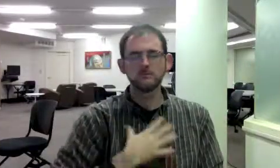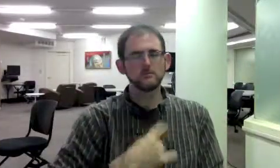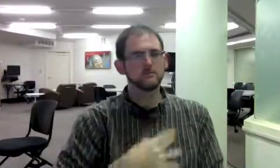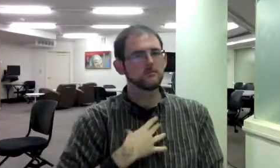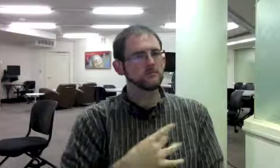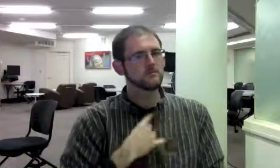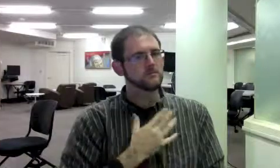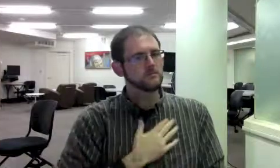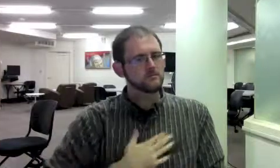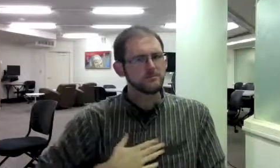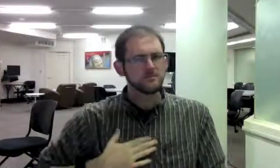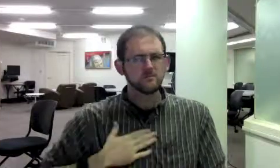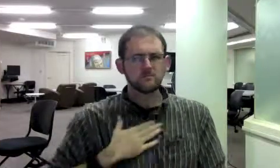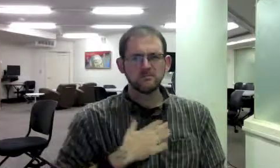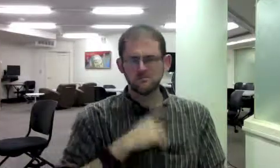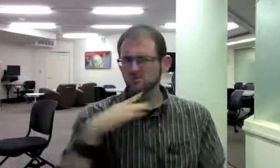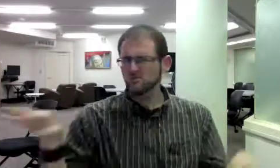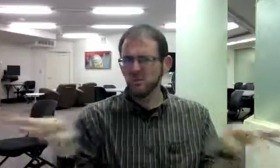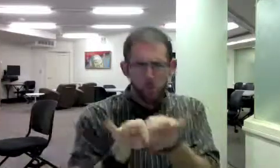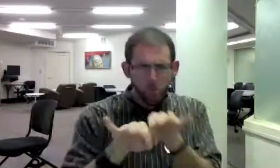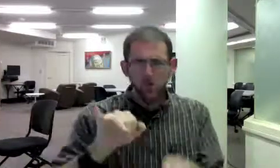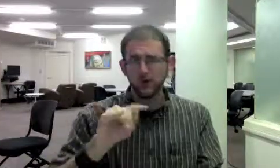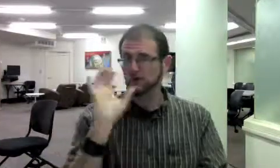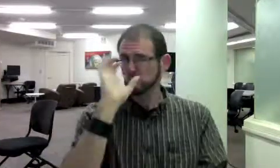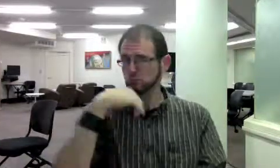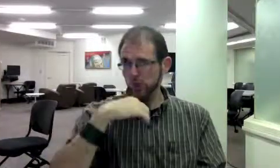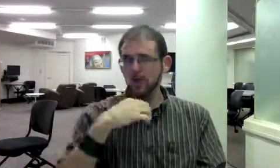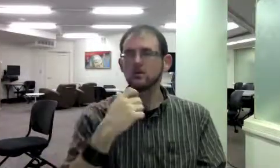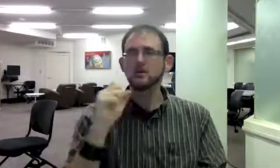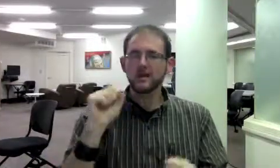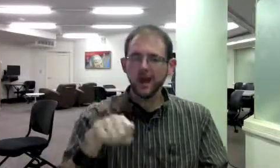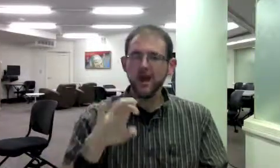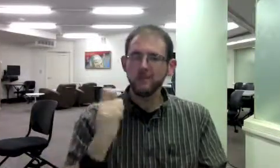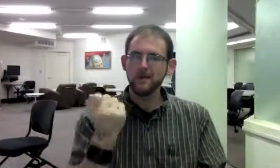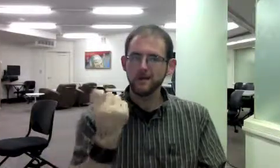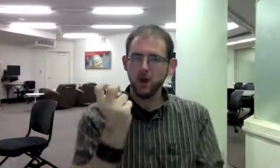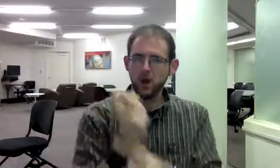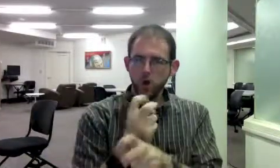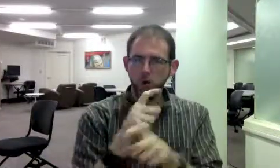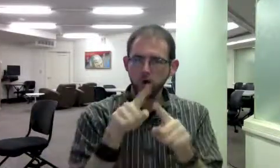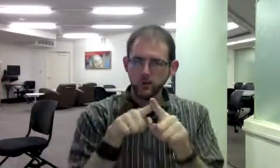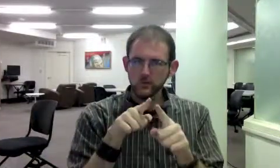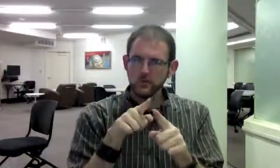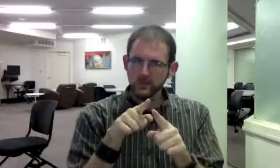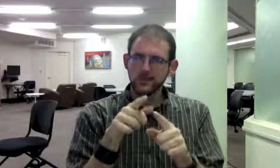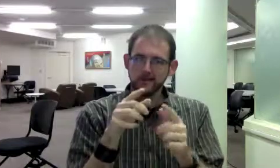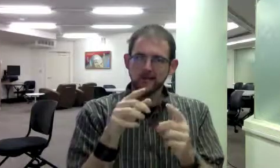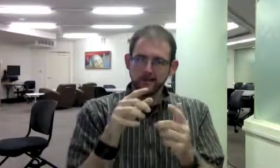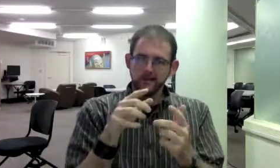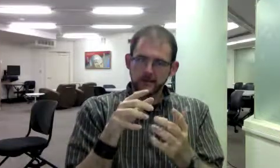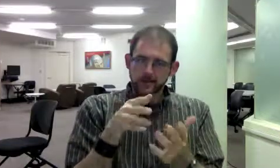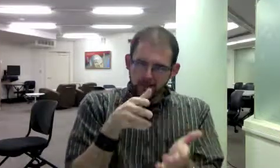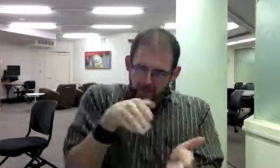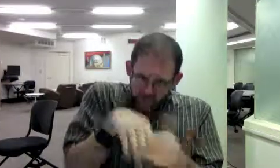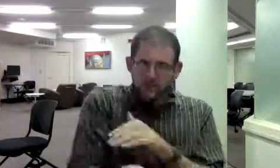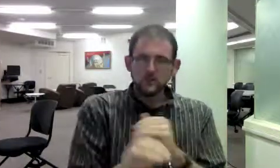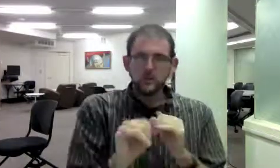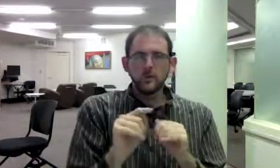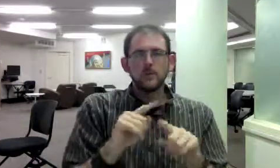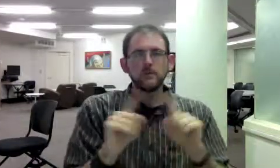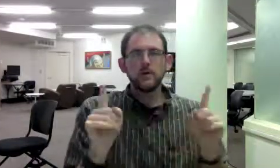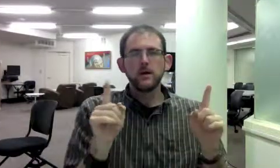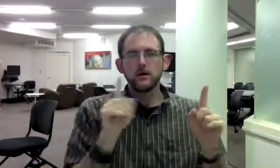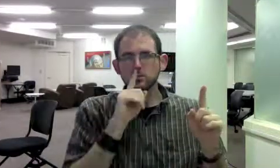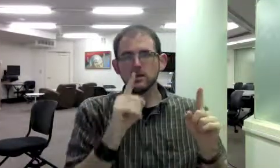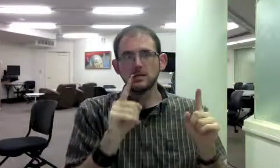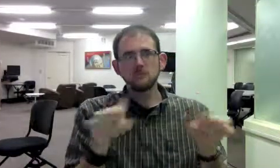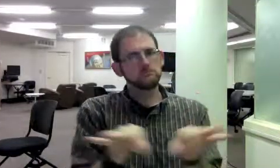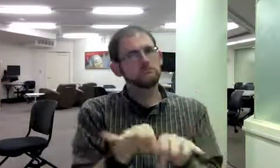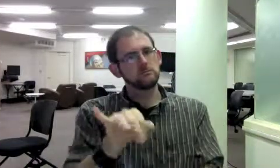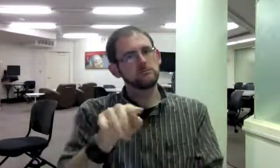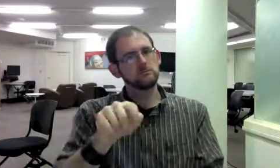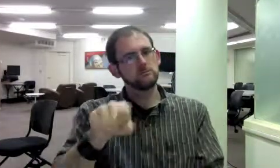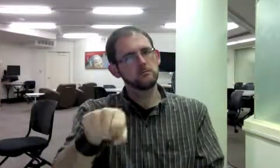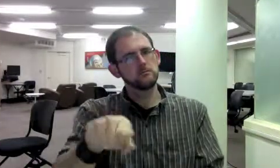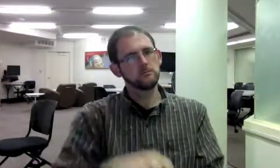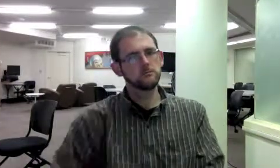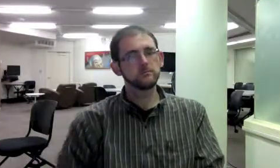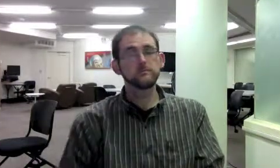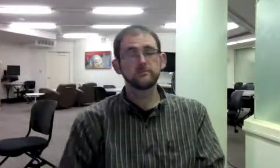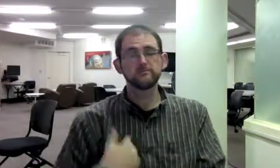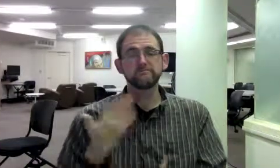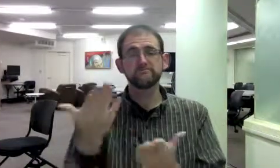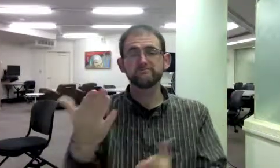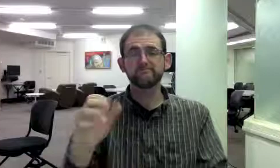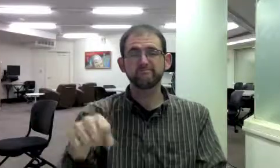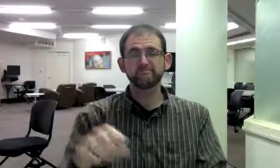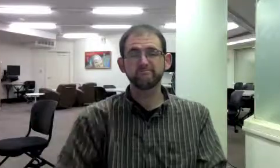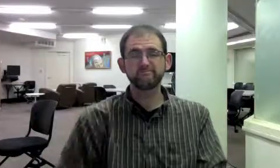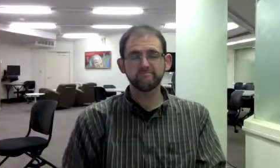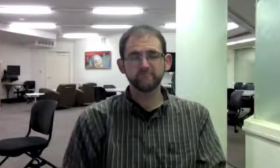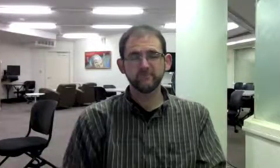I really enjoyed it. It's worth it -- strange, yes, and possibly tough to get into, but it's worth it. I do recommend it.